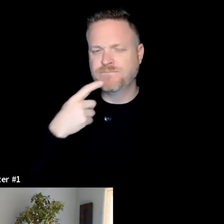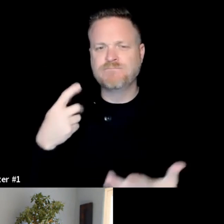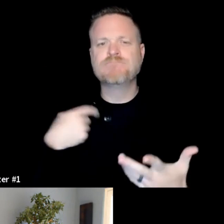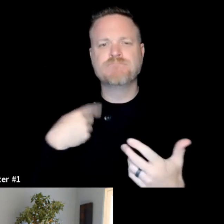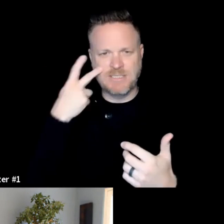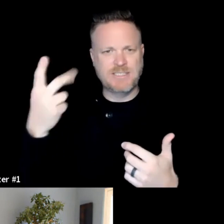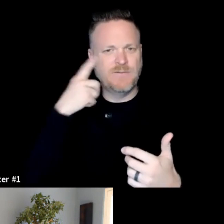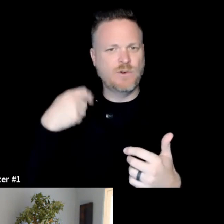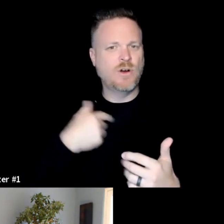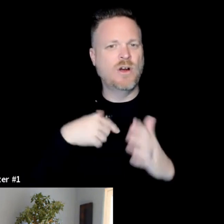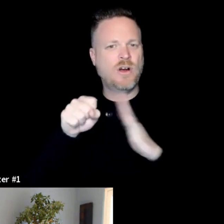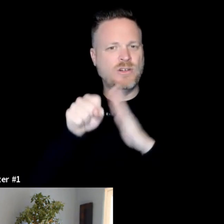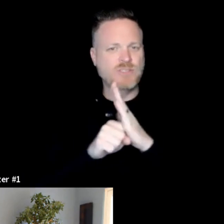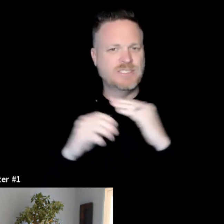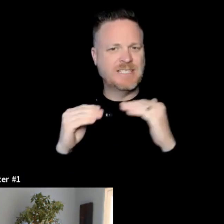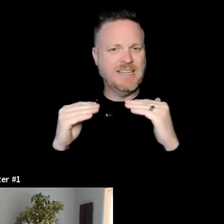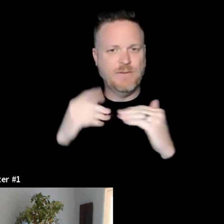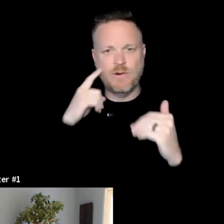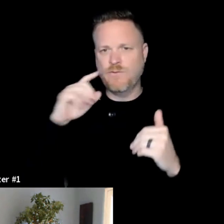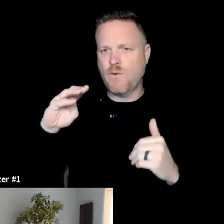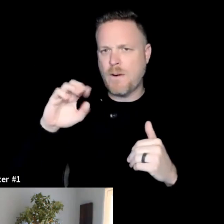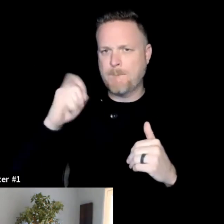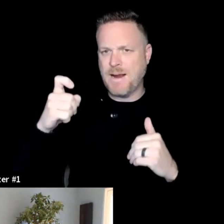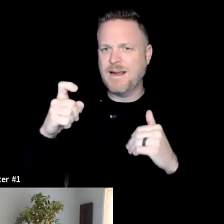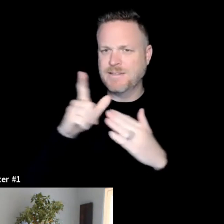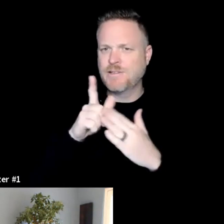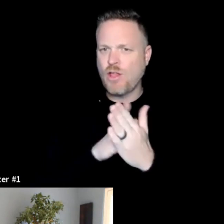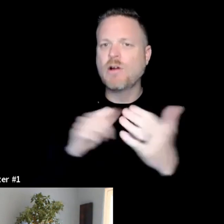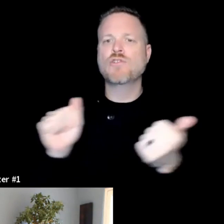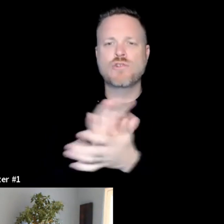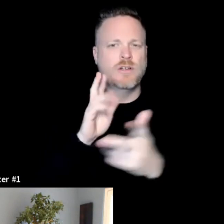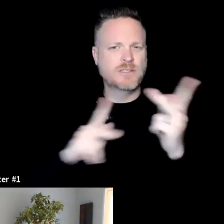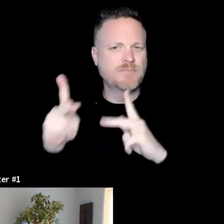state's equivalent of max's law is it has caused people to consider the issue taken